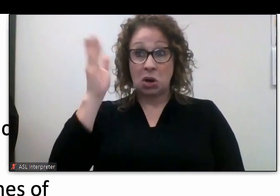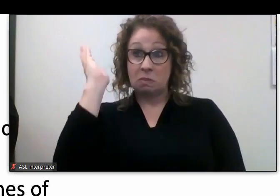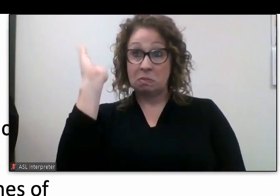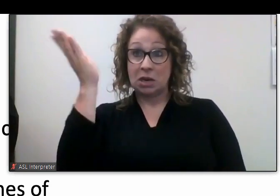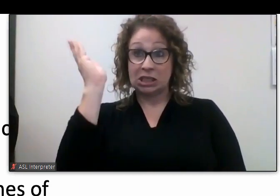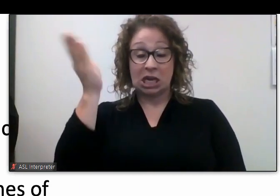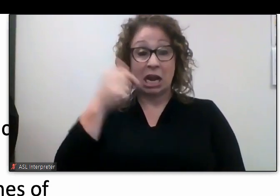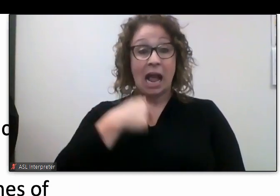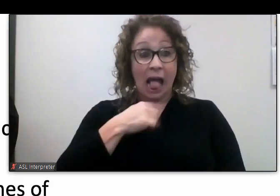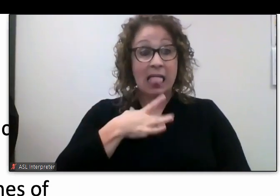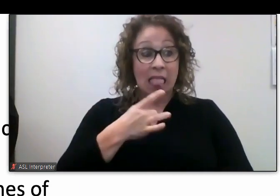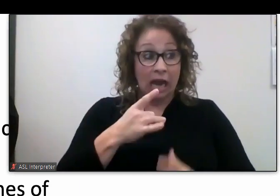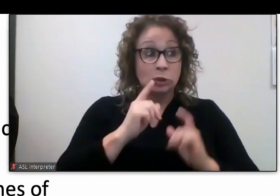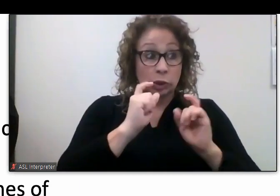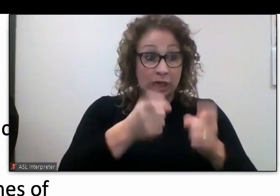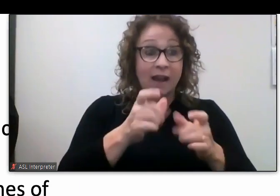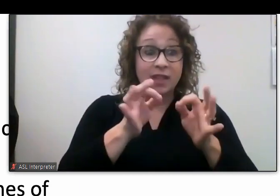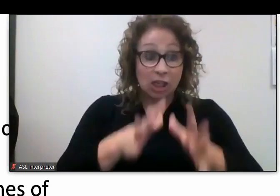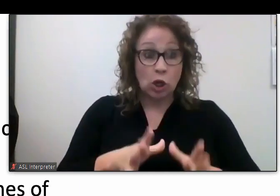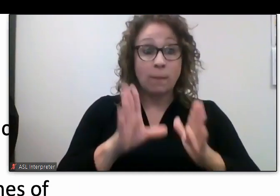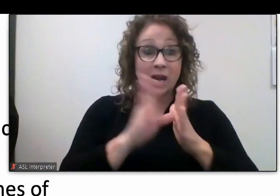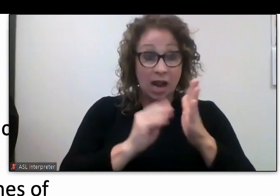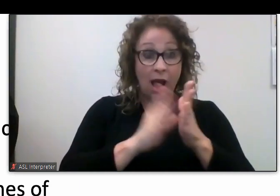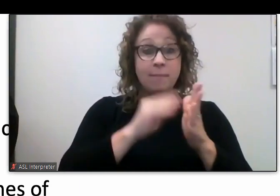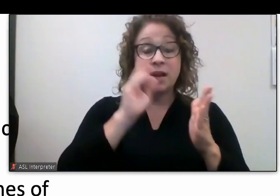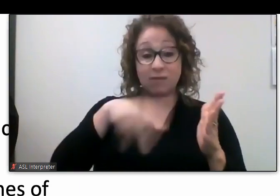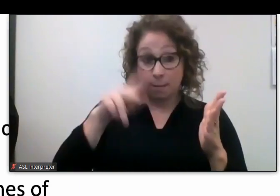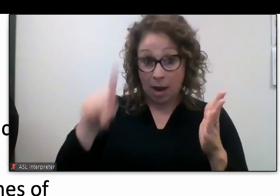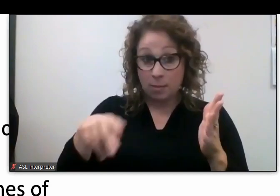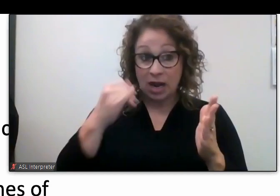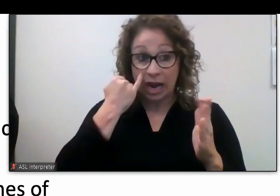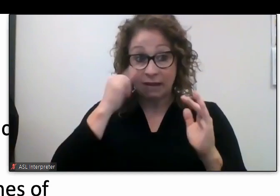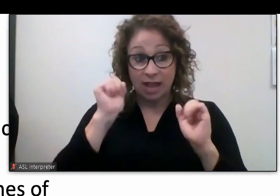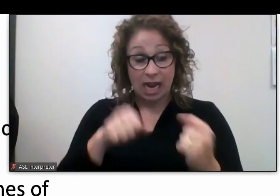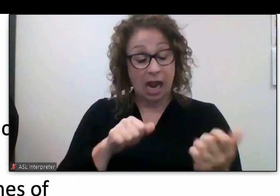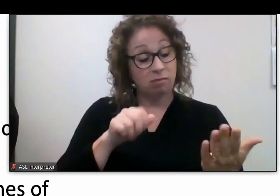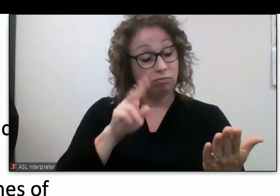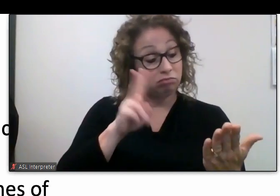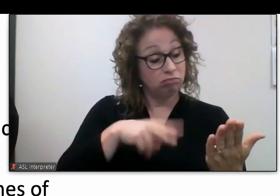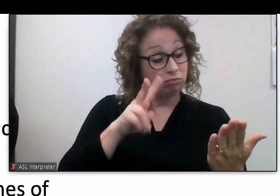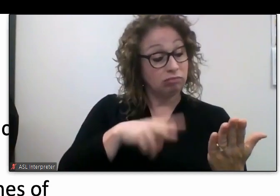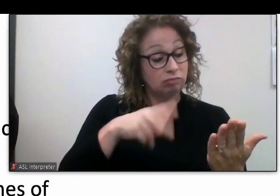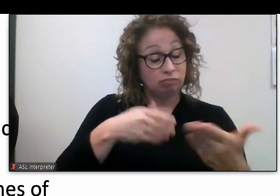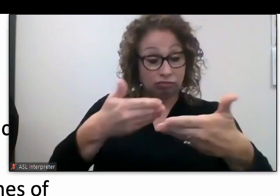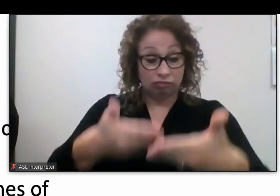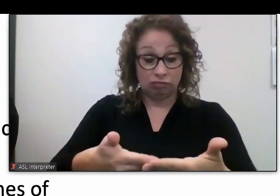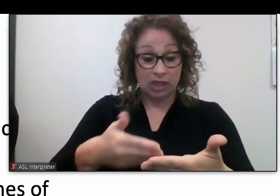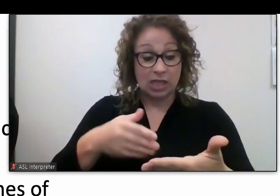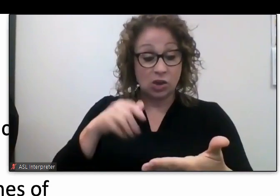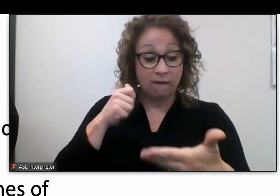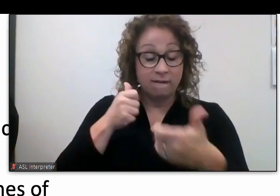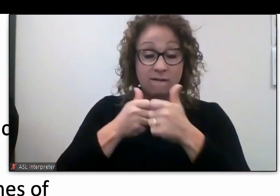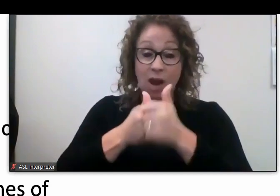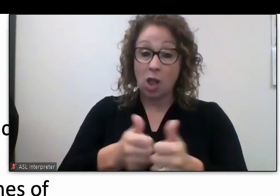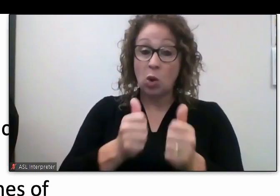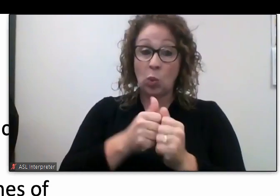I like to give the interpreters a copy of the PowerPoint that they can hold in front of them to follow along with me easily.